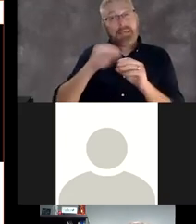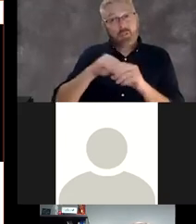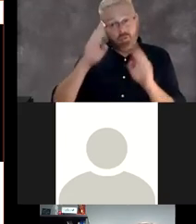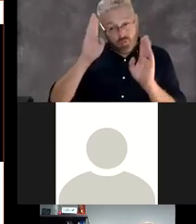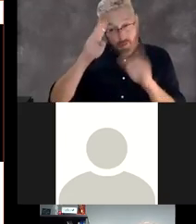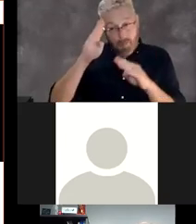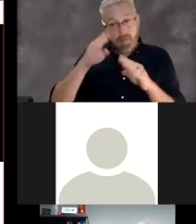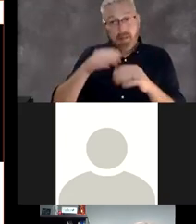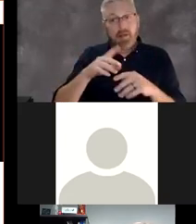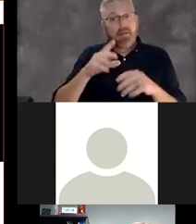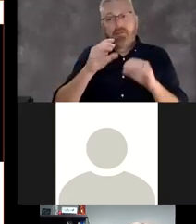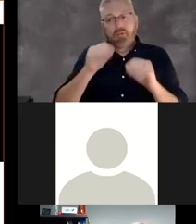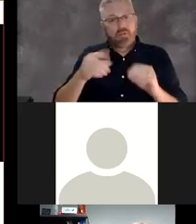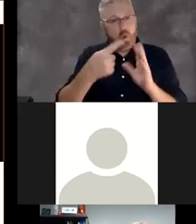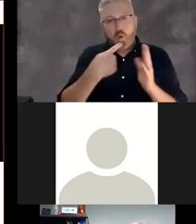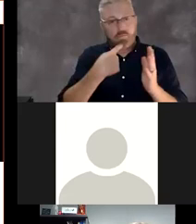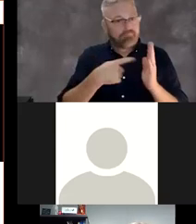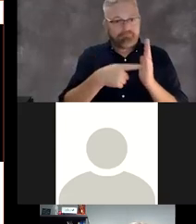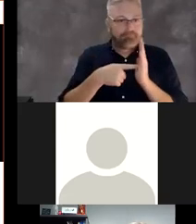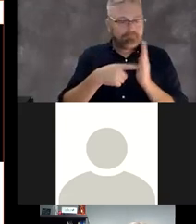THERE'S NO INDICATION HERE, THOUGH, THAT THE TOUCHING WAS